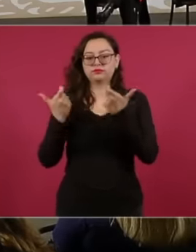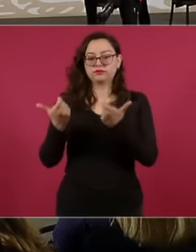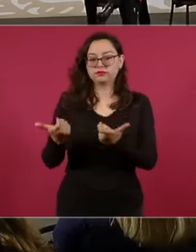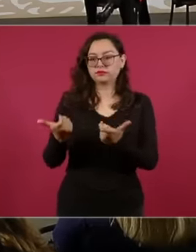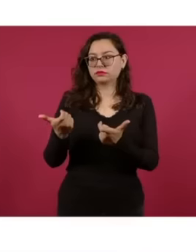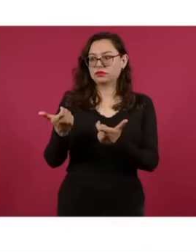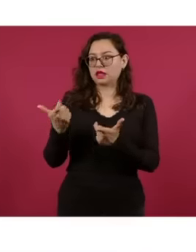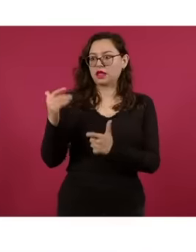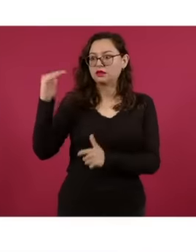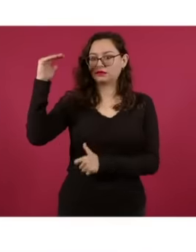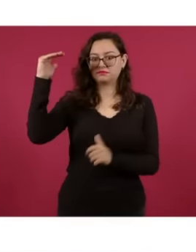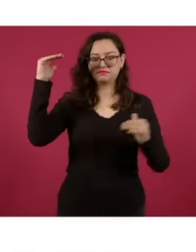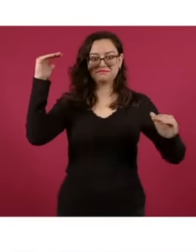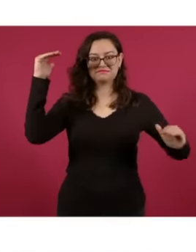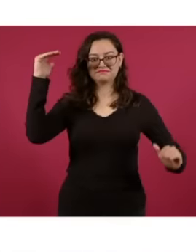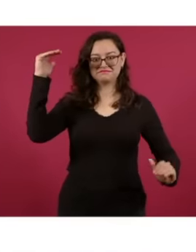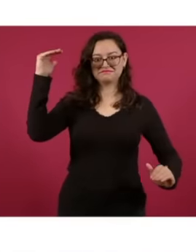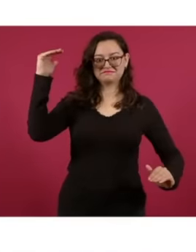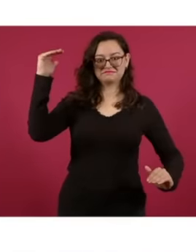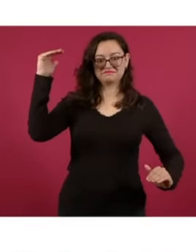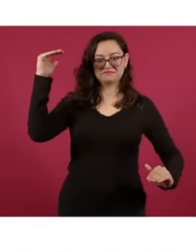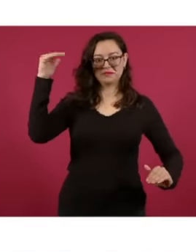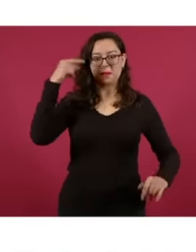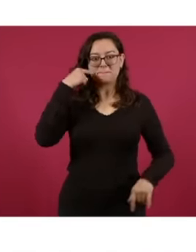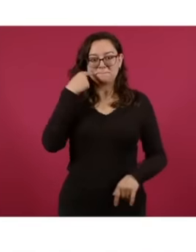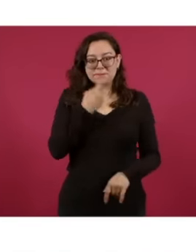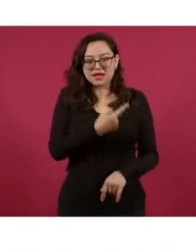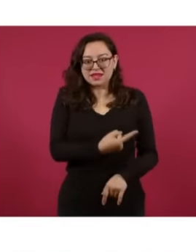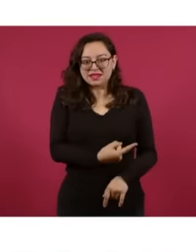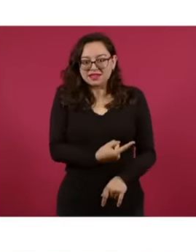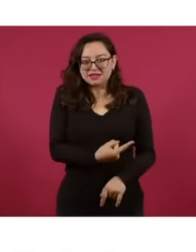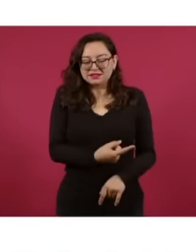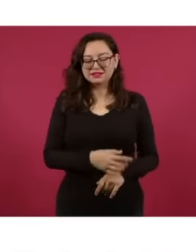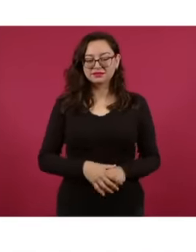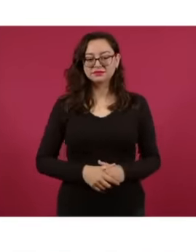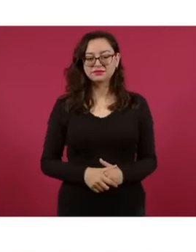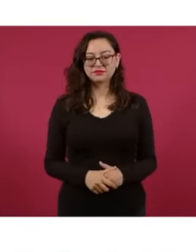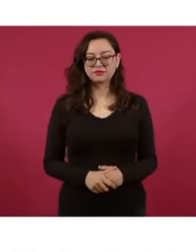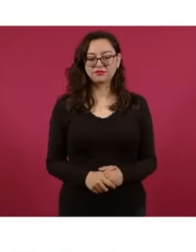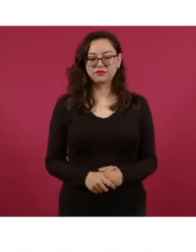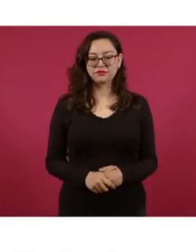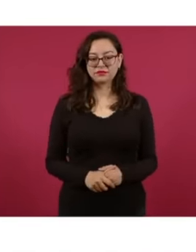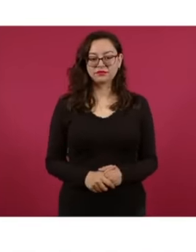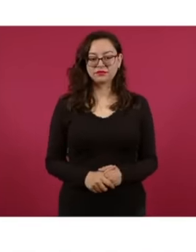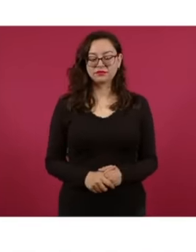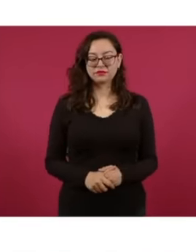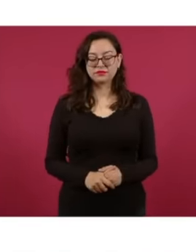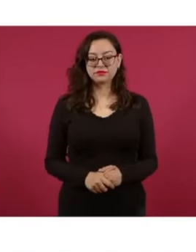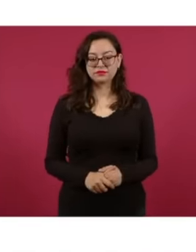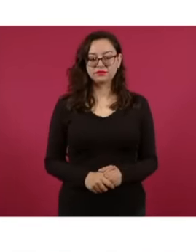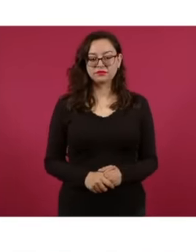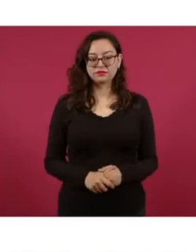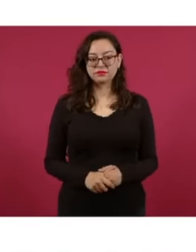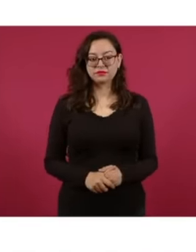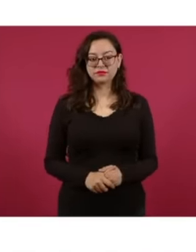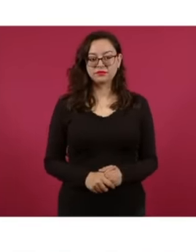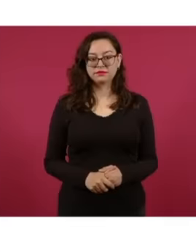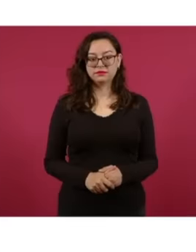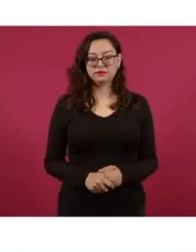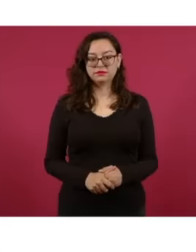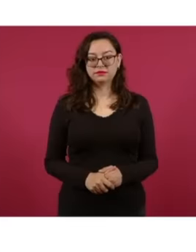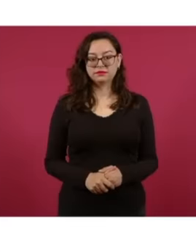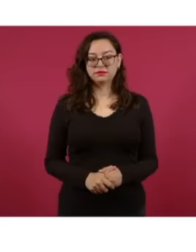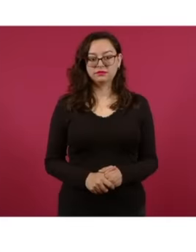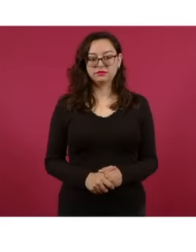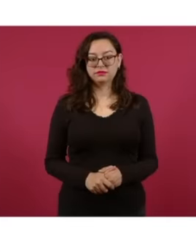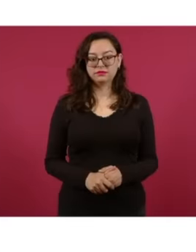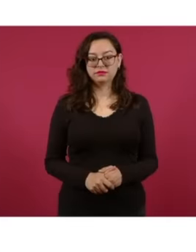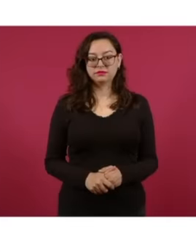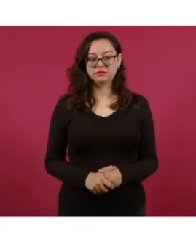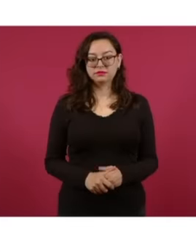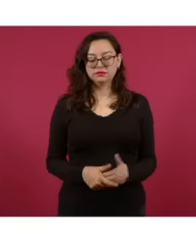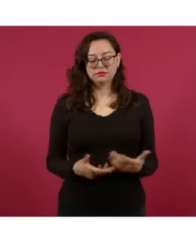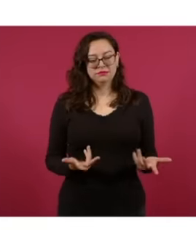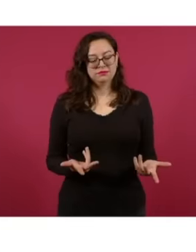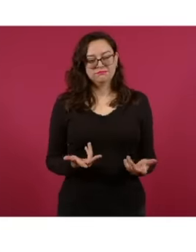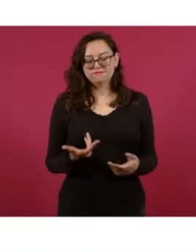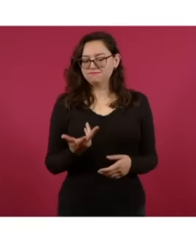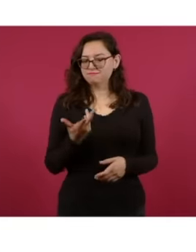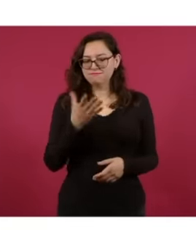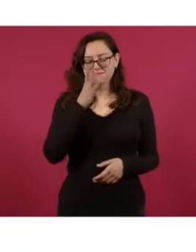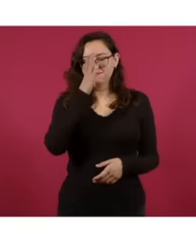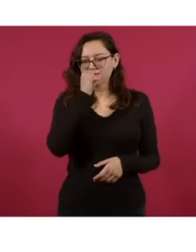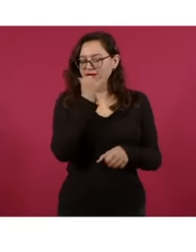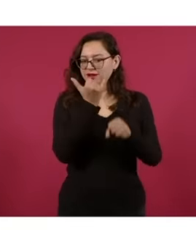a worker it is 37 times more than a worker imagine that In addition, it is perhaps an offense that